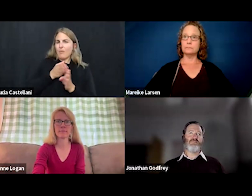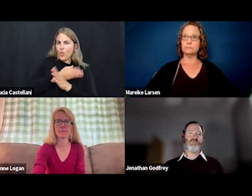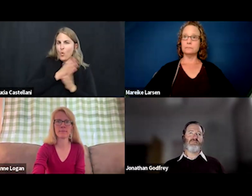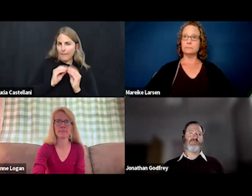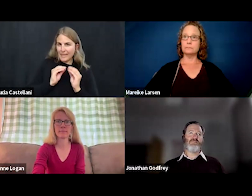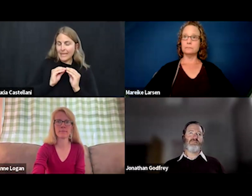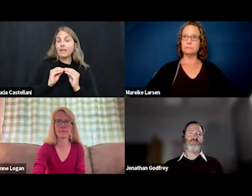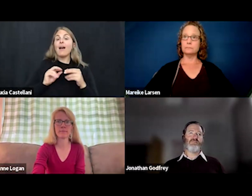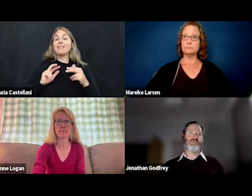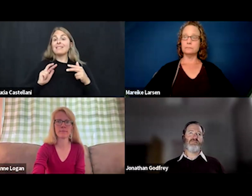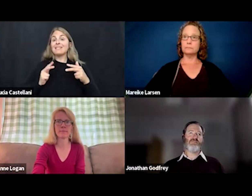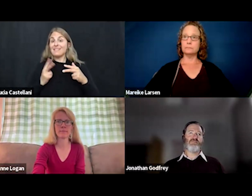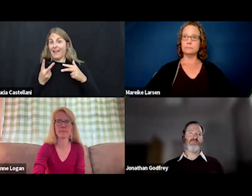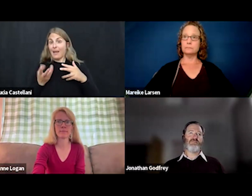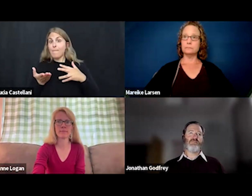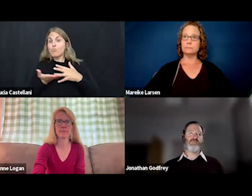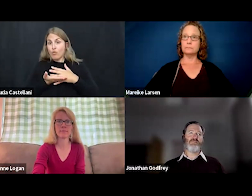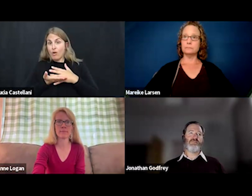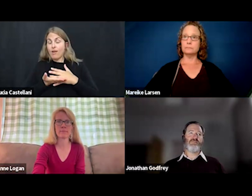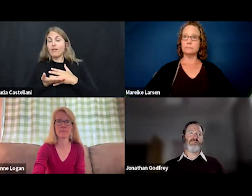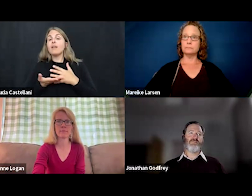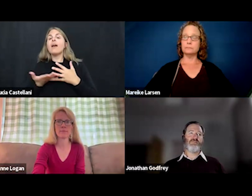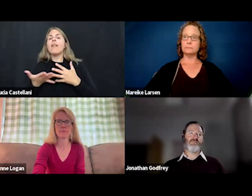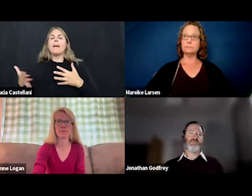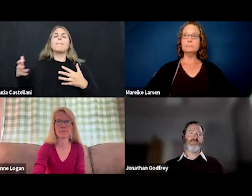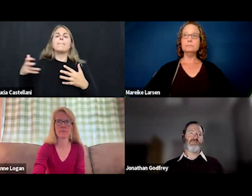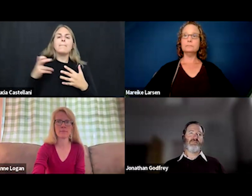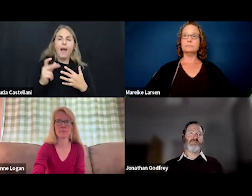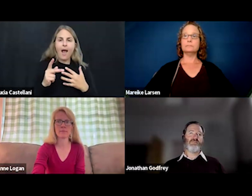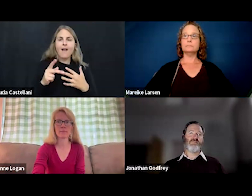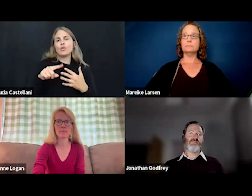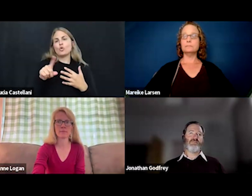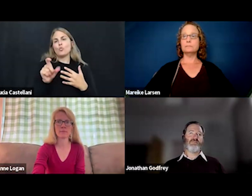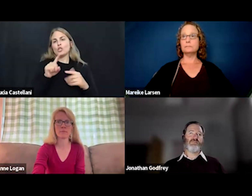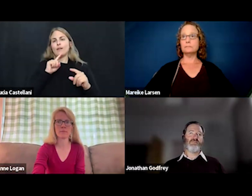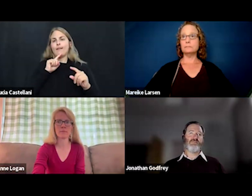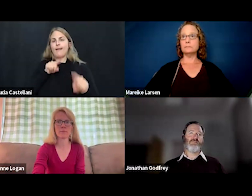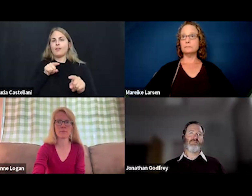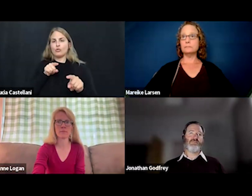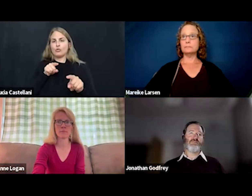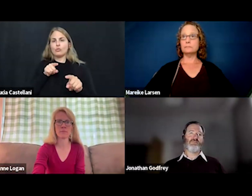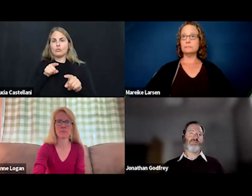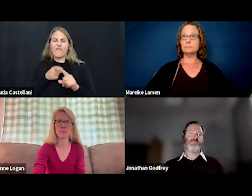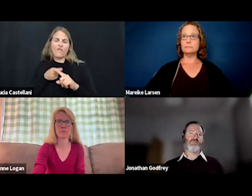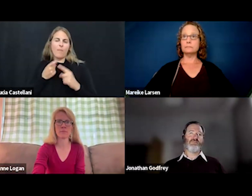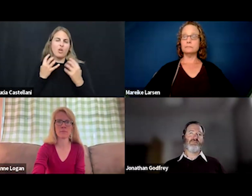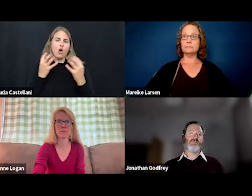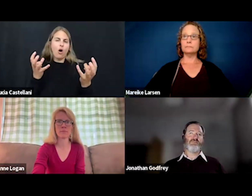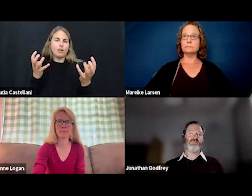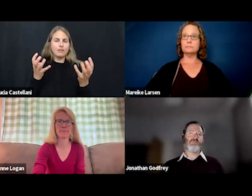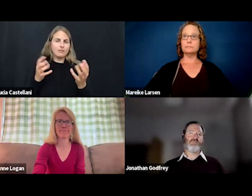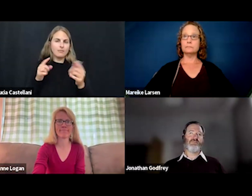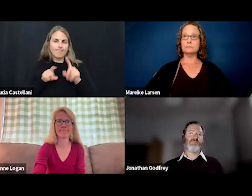for Q&A that has been coming in live from the audience. So it should be a lot of fun.